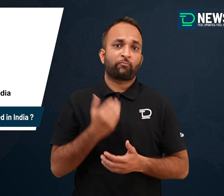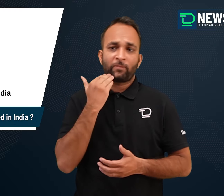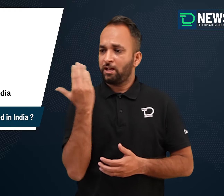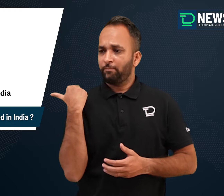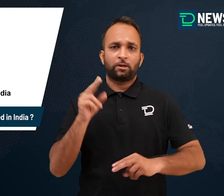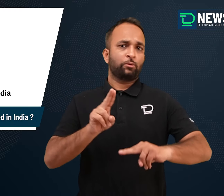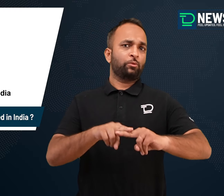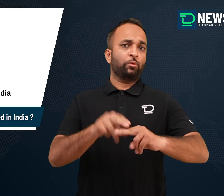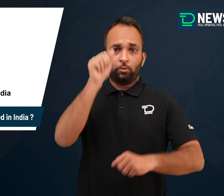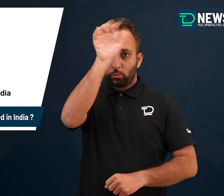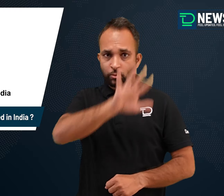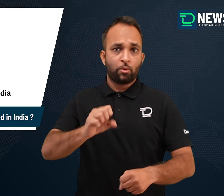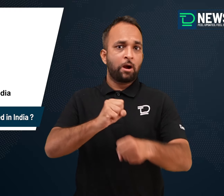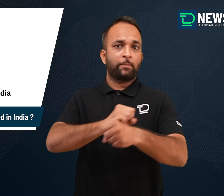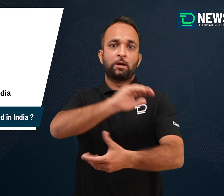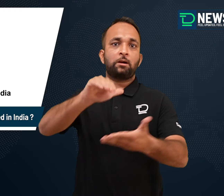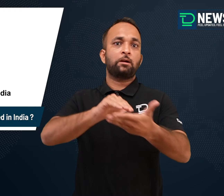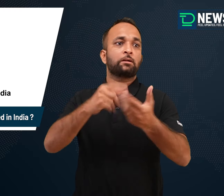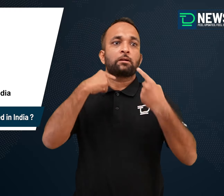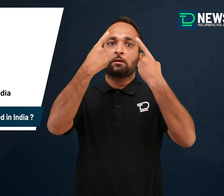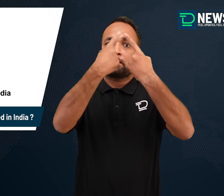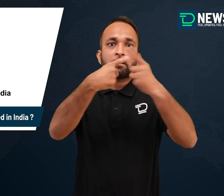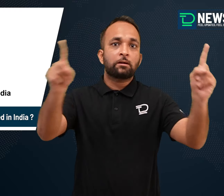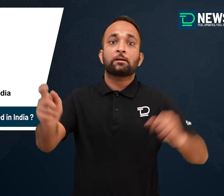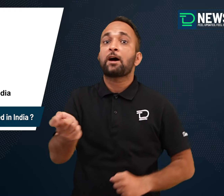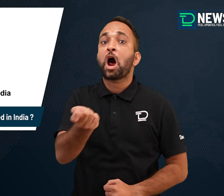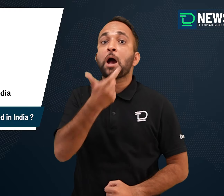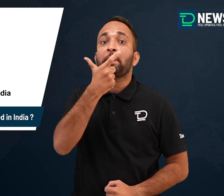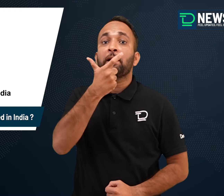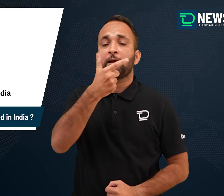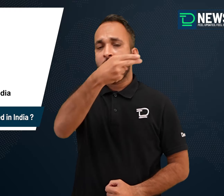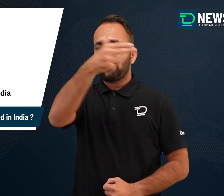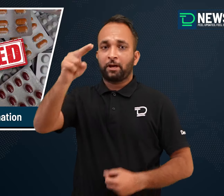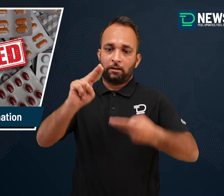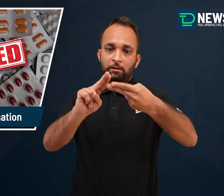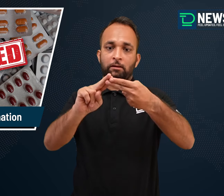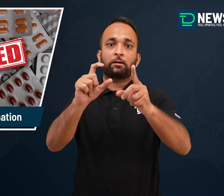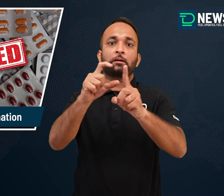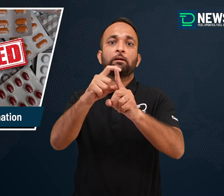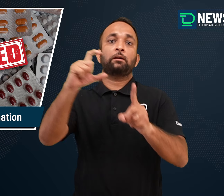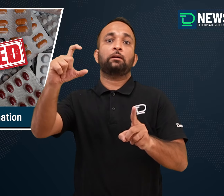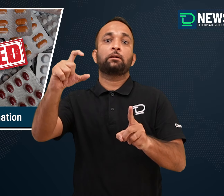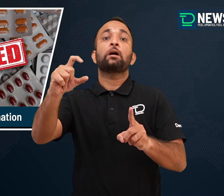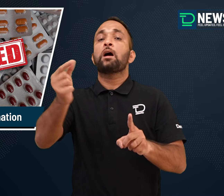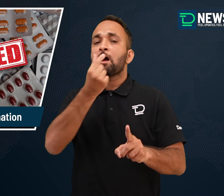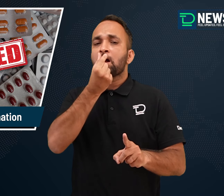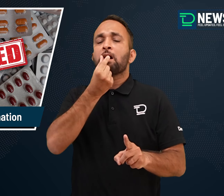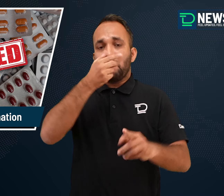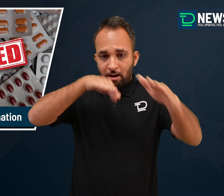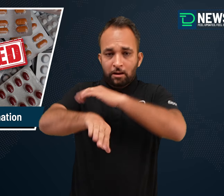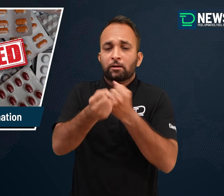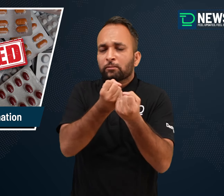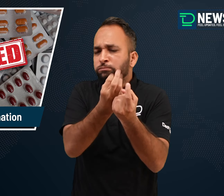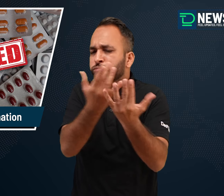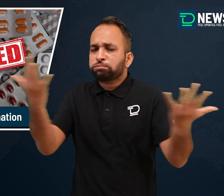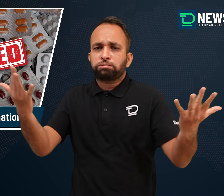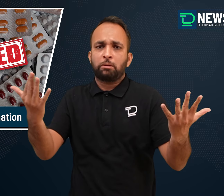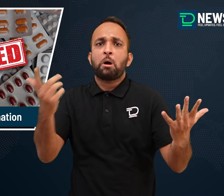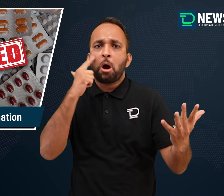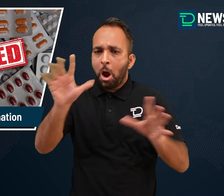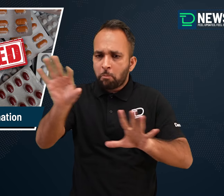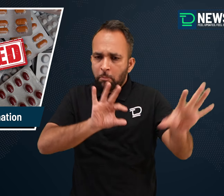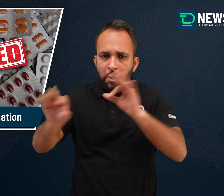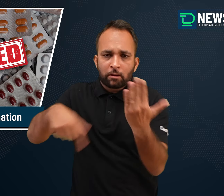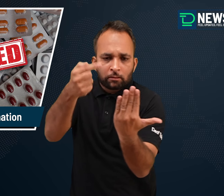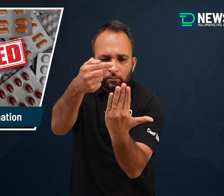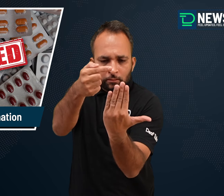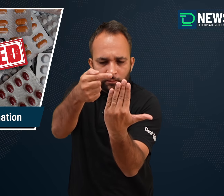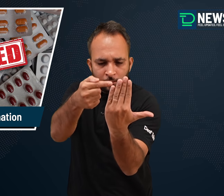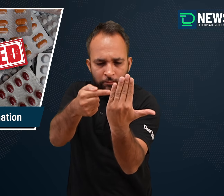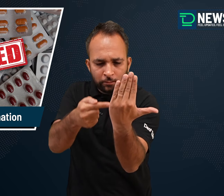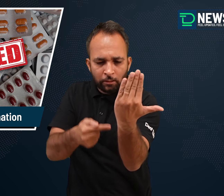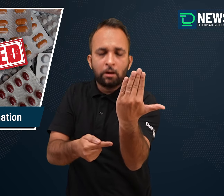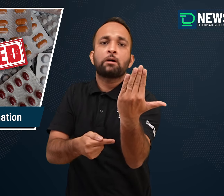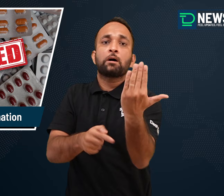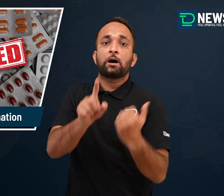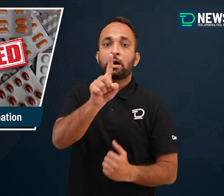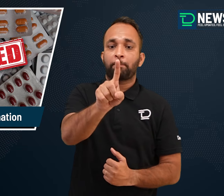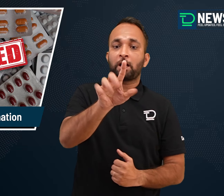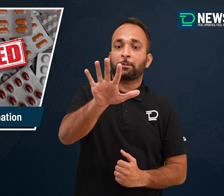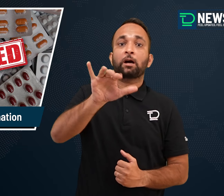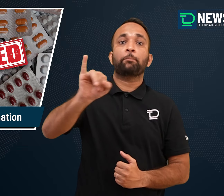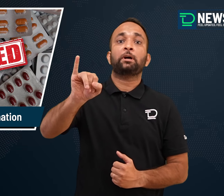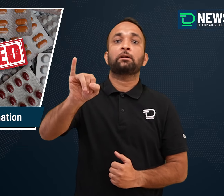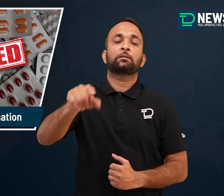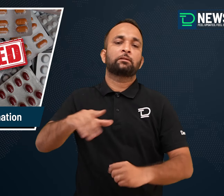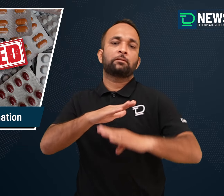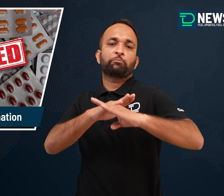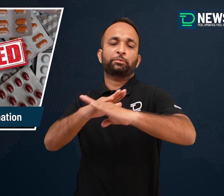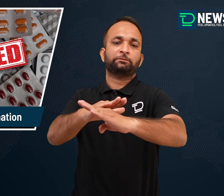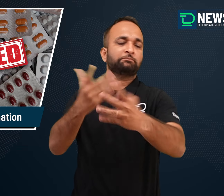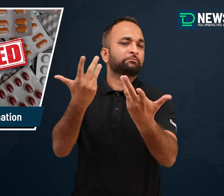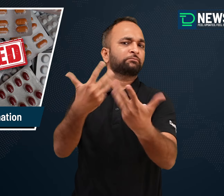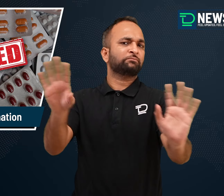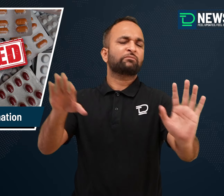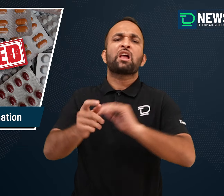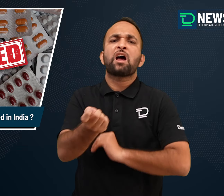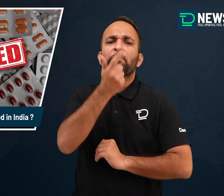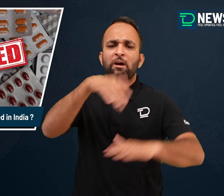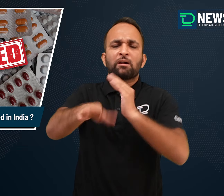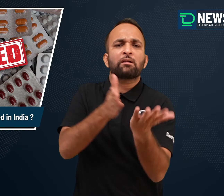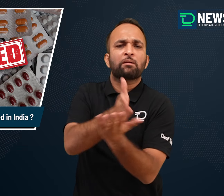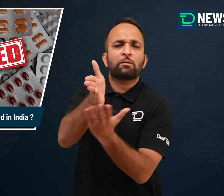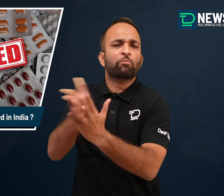Last Friday the union government banned 156 Fixed Dose Combination, FDC drugs like